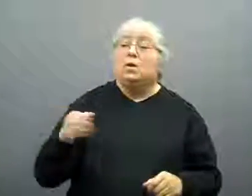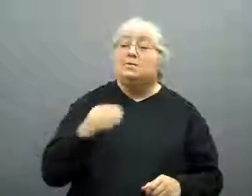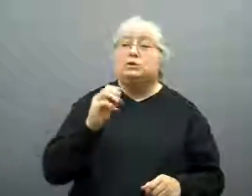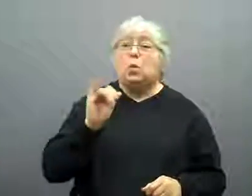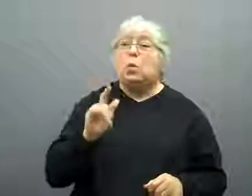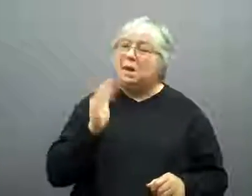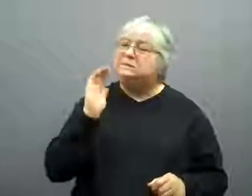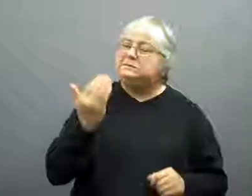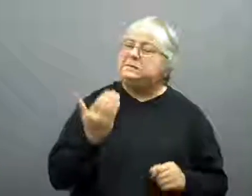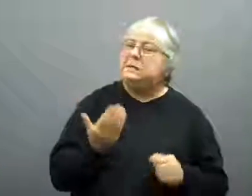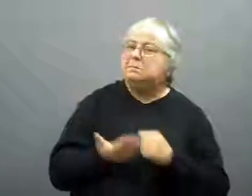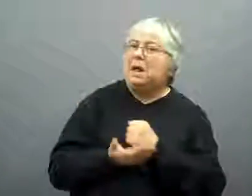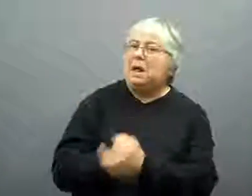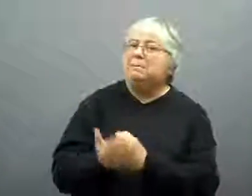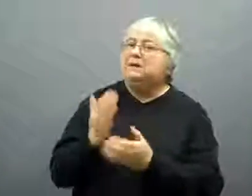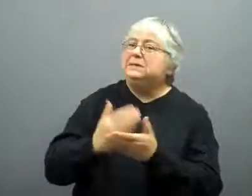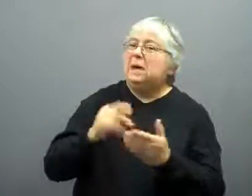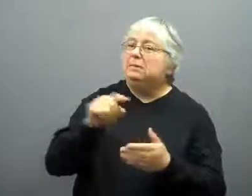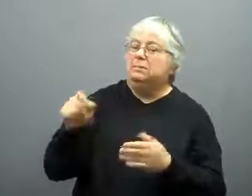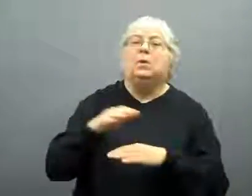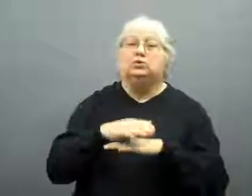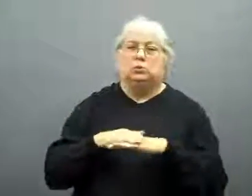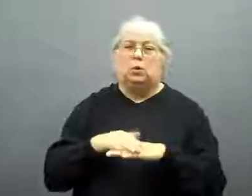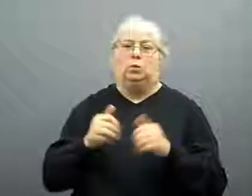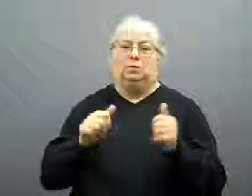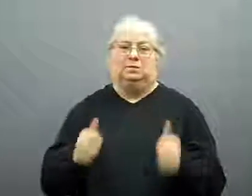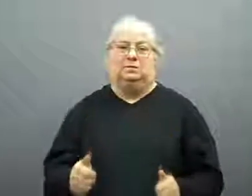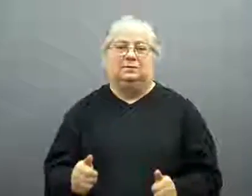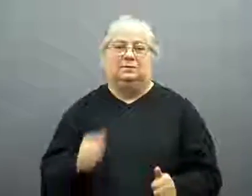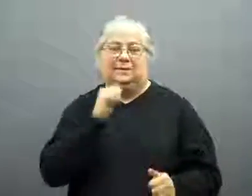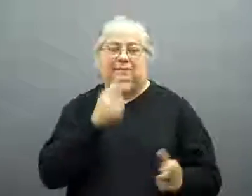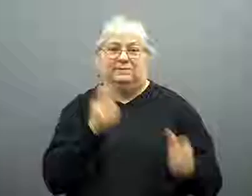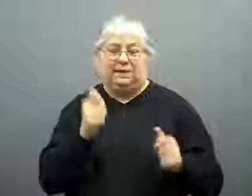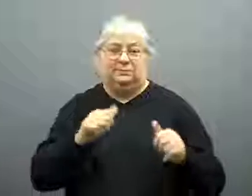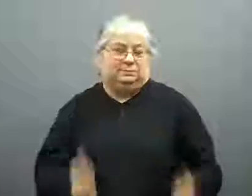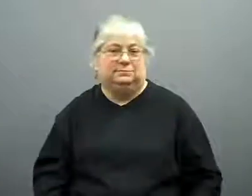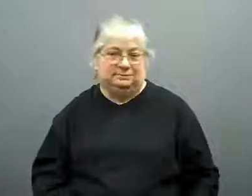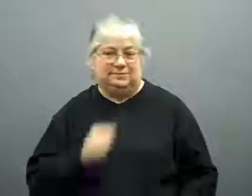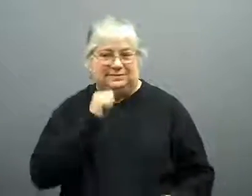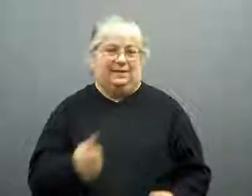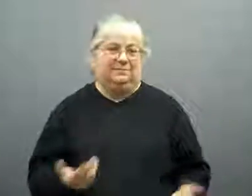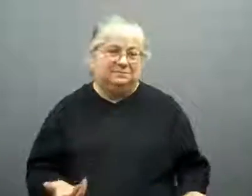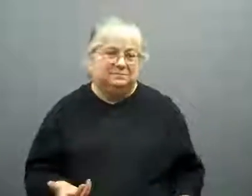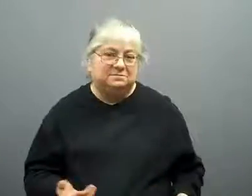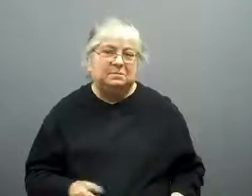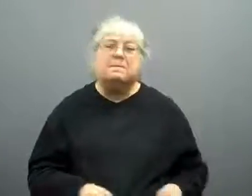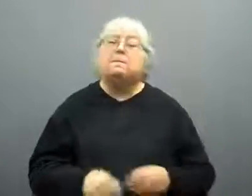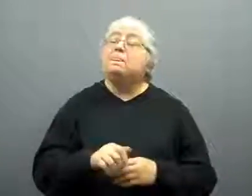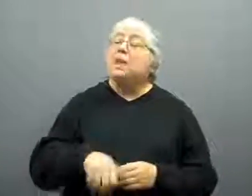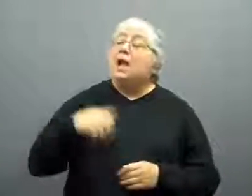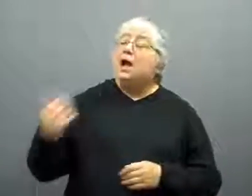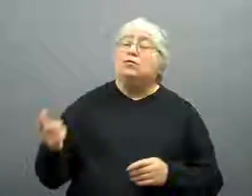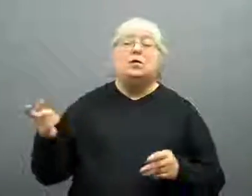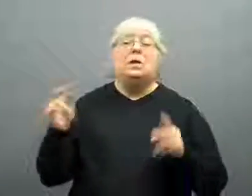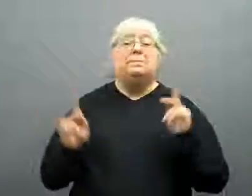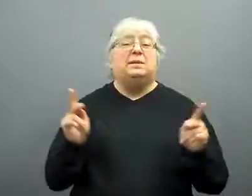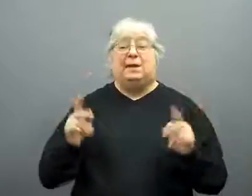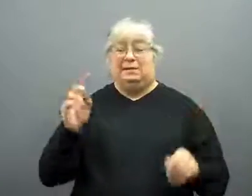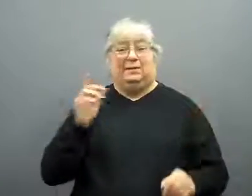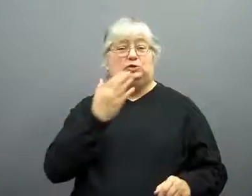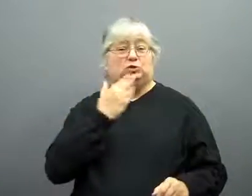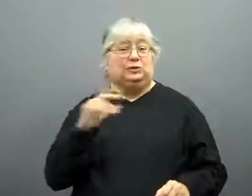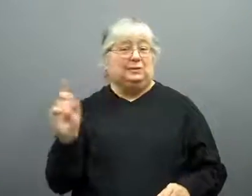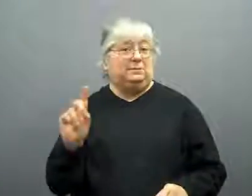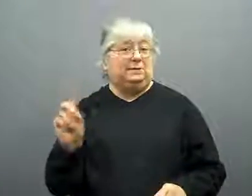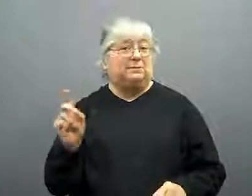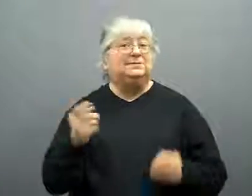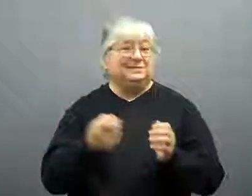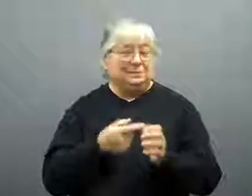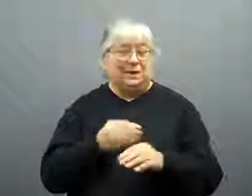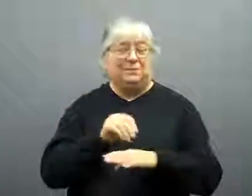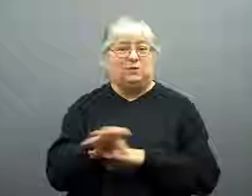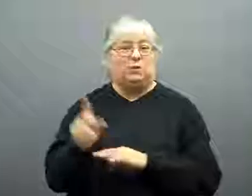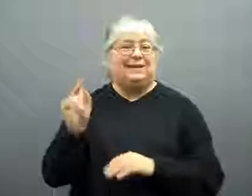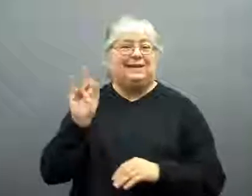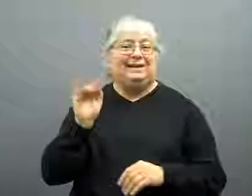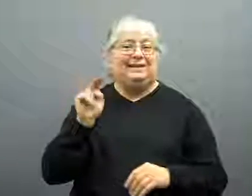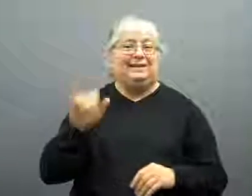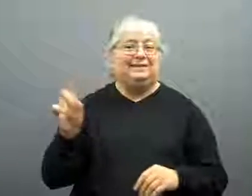Fish oil seems to help slow down the rate of degeneration in some patients.